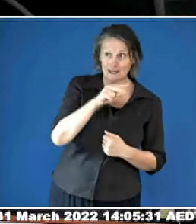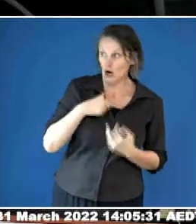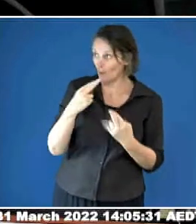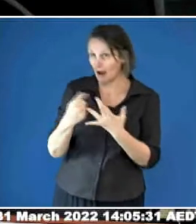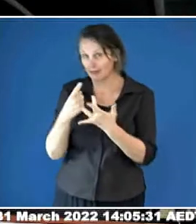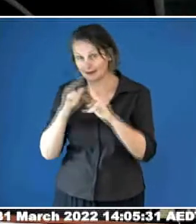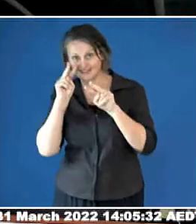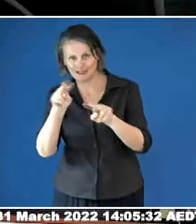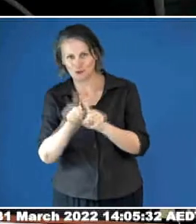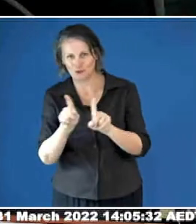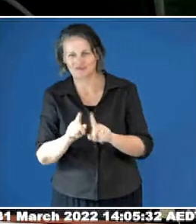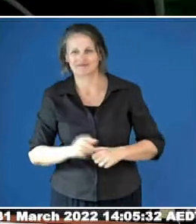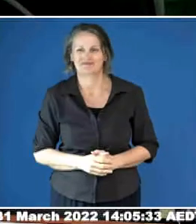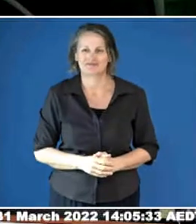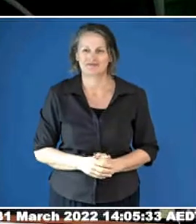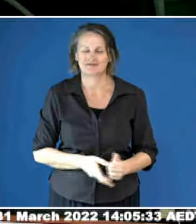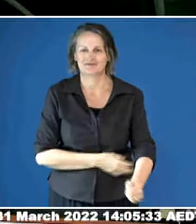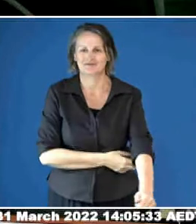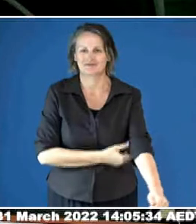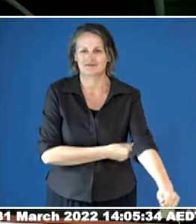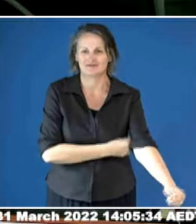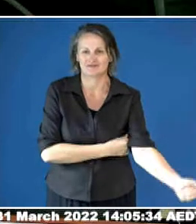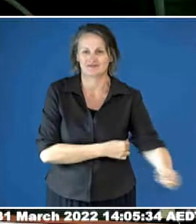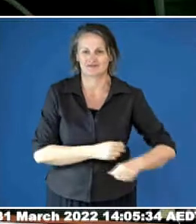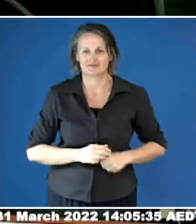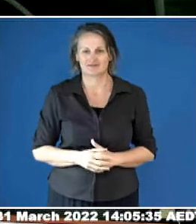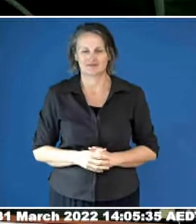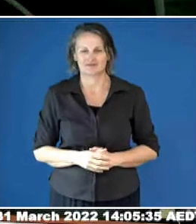Thank you. MS EASTMAN: I might start by just making some introductory comments.